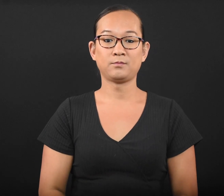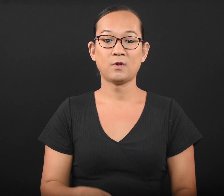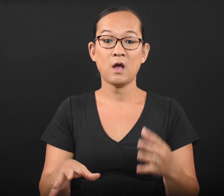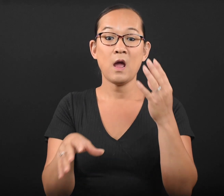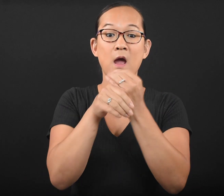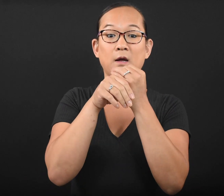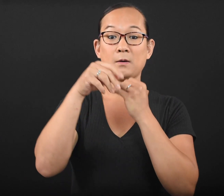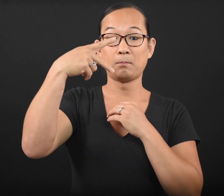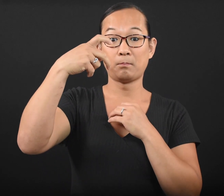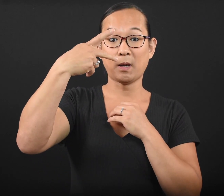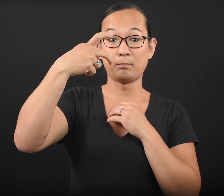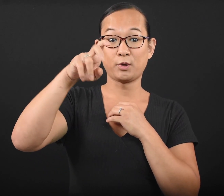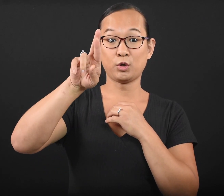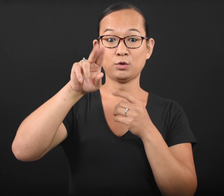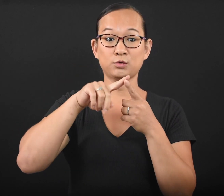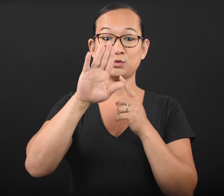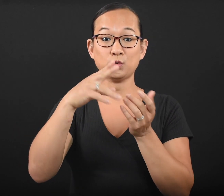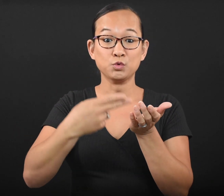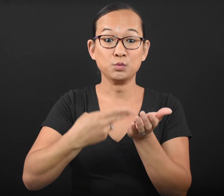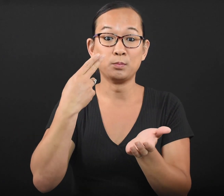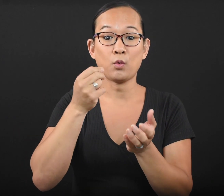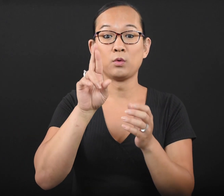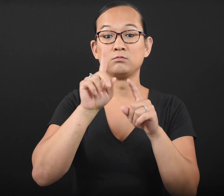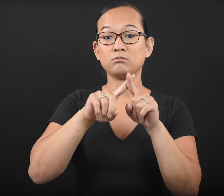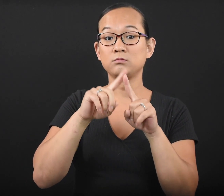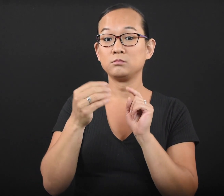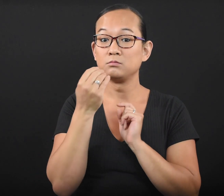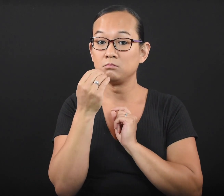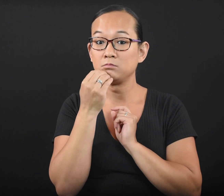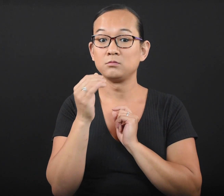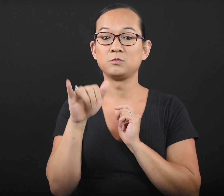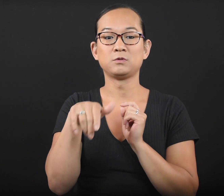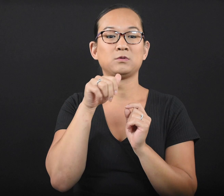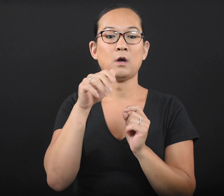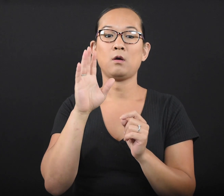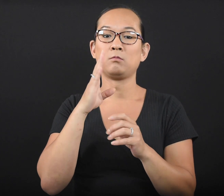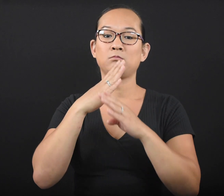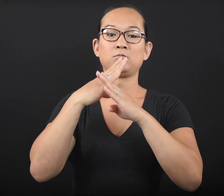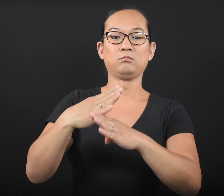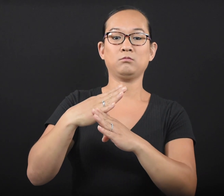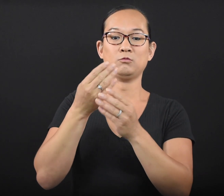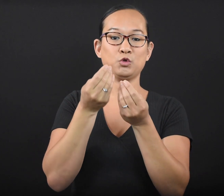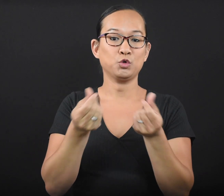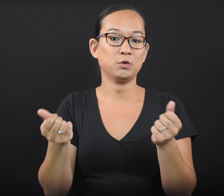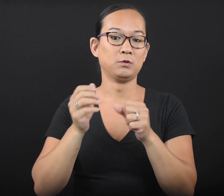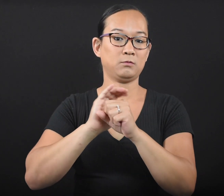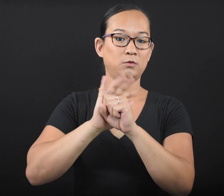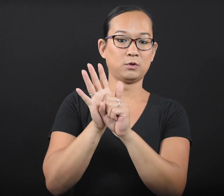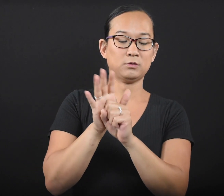Adding pepper to your soup or other meals DOES NOT prevent or cure COVID-19